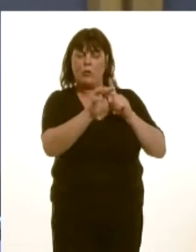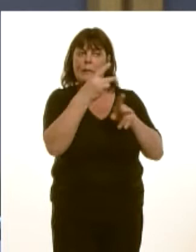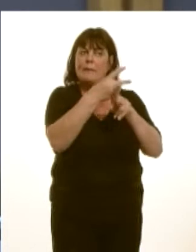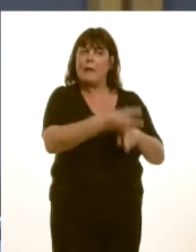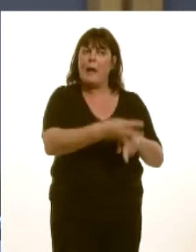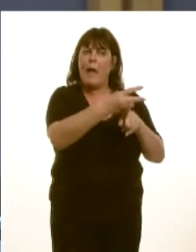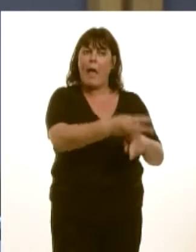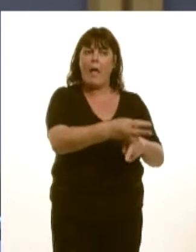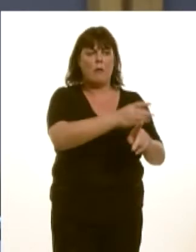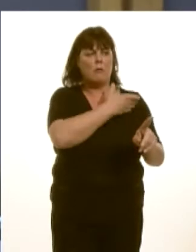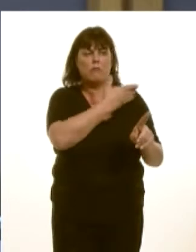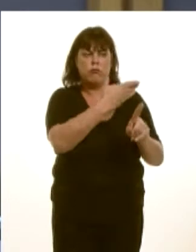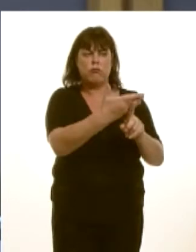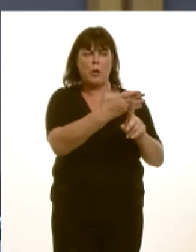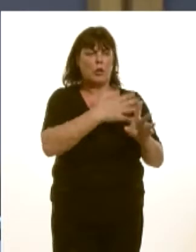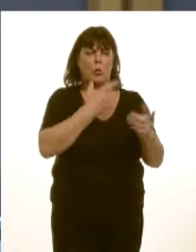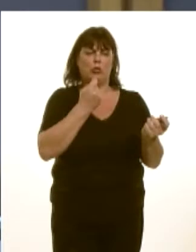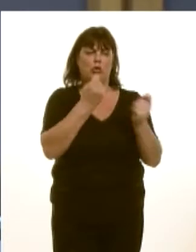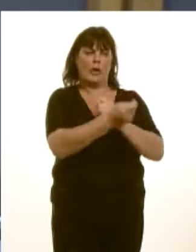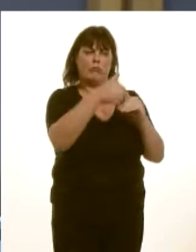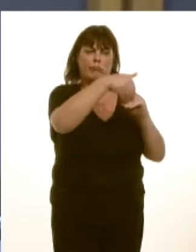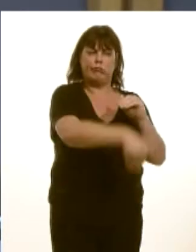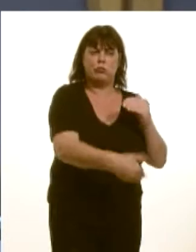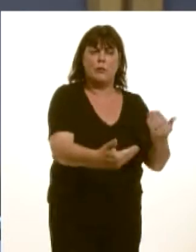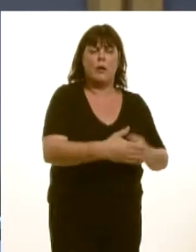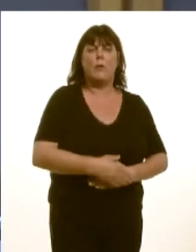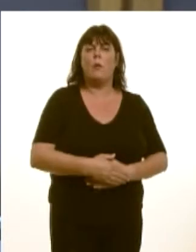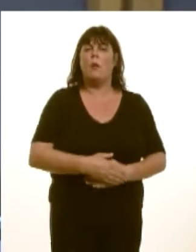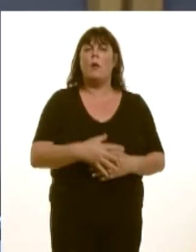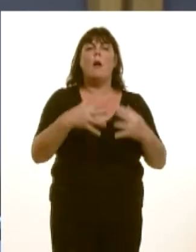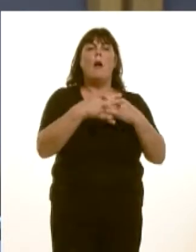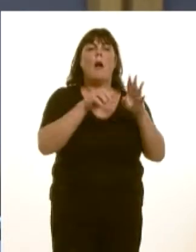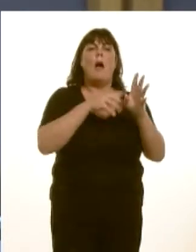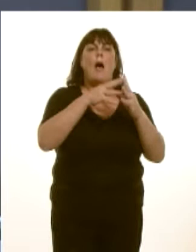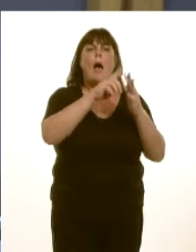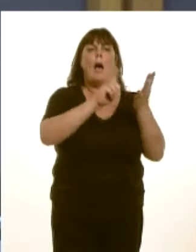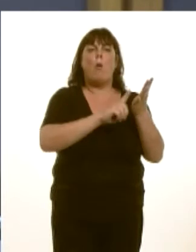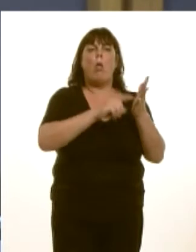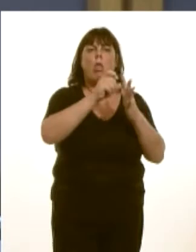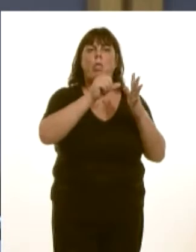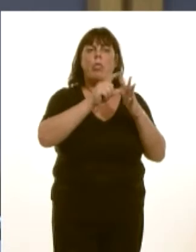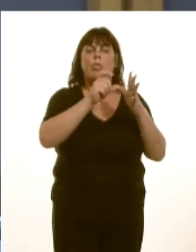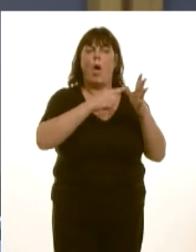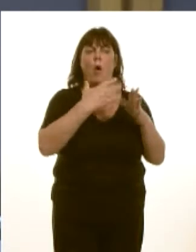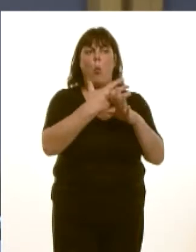this crisis arose. Hywel Dda is working with Abertawe Bro Morgannwg University Local Health Board to improve oncology